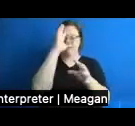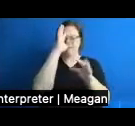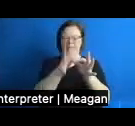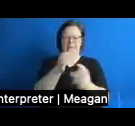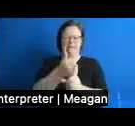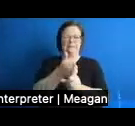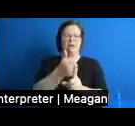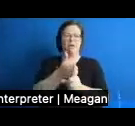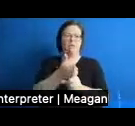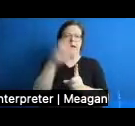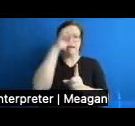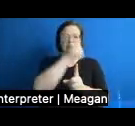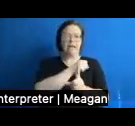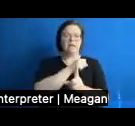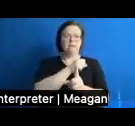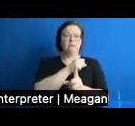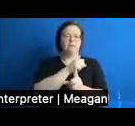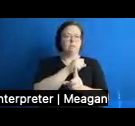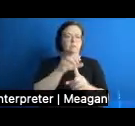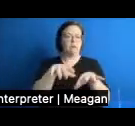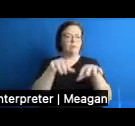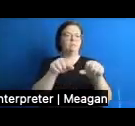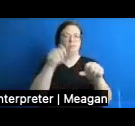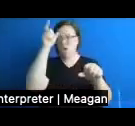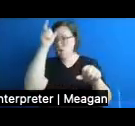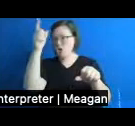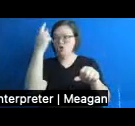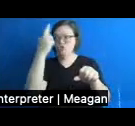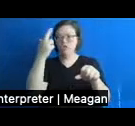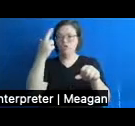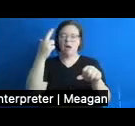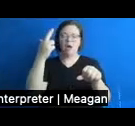I guess takes up the area in which logic and rationale would cast doubt to that it